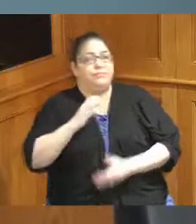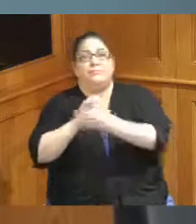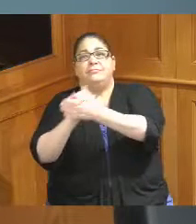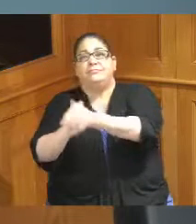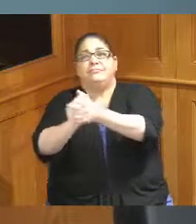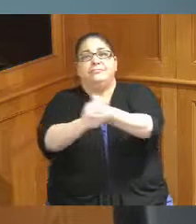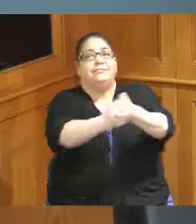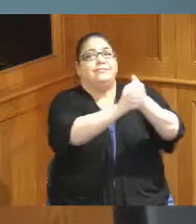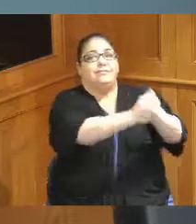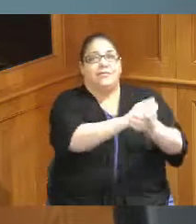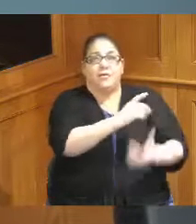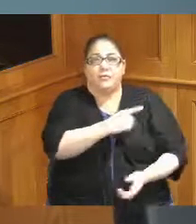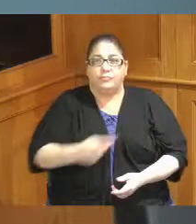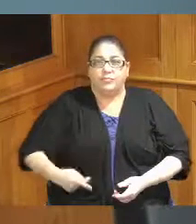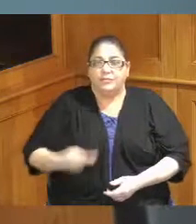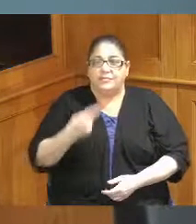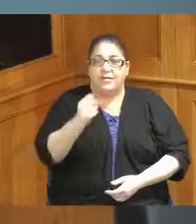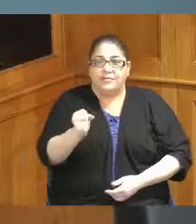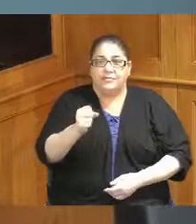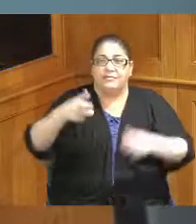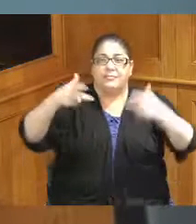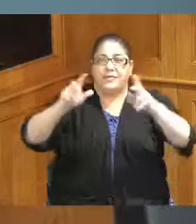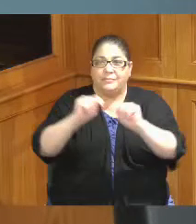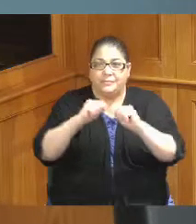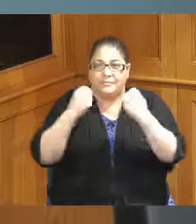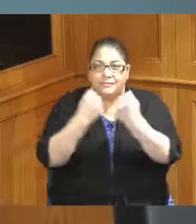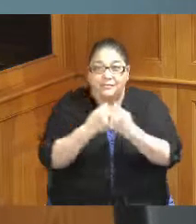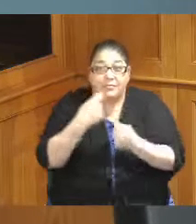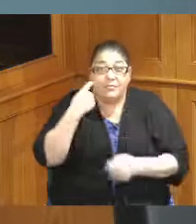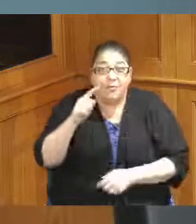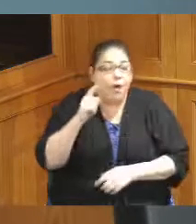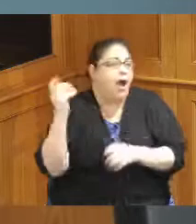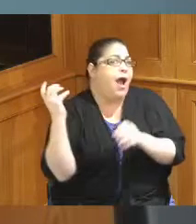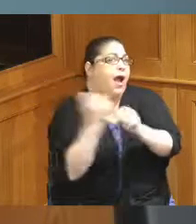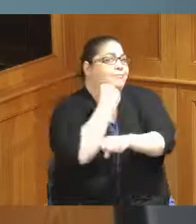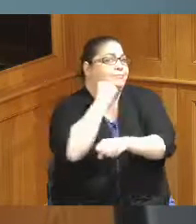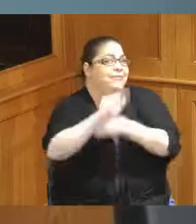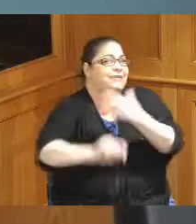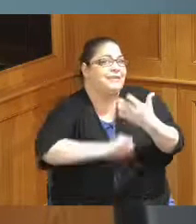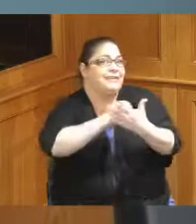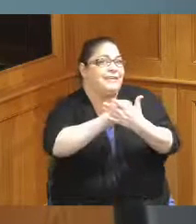the Princeton High School girls basketball team for a Victorious season and commends the team